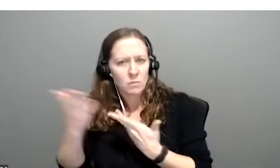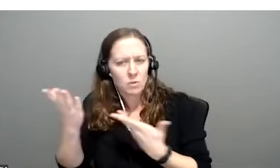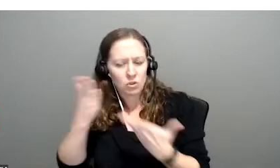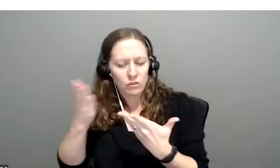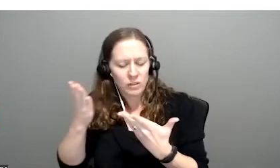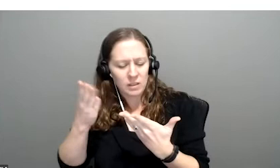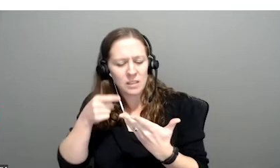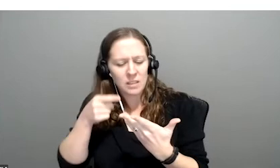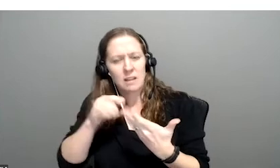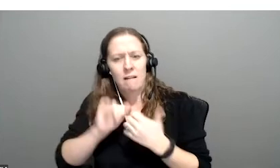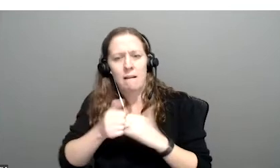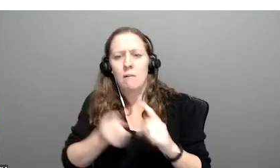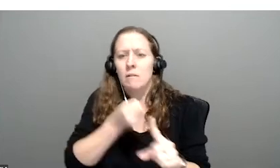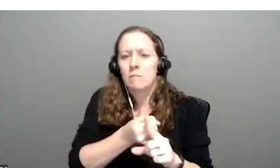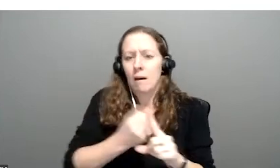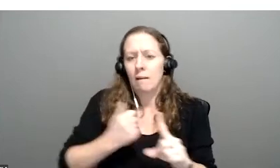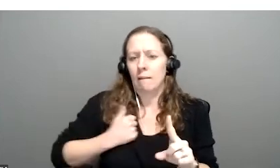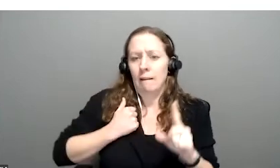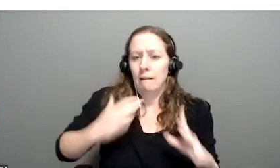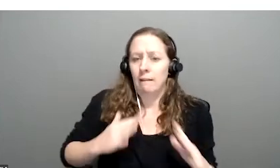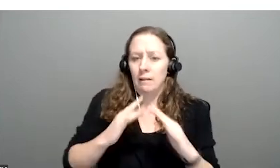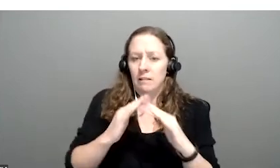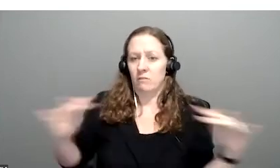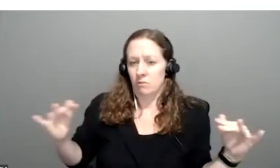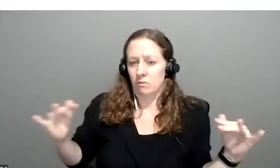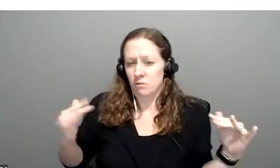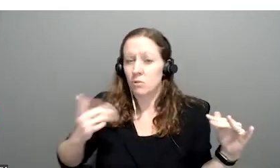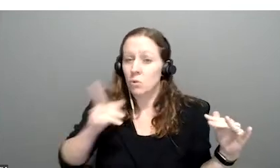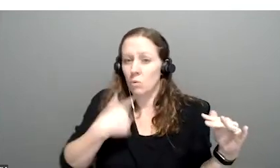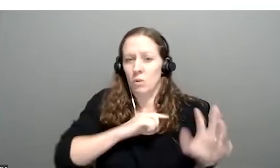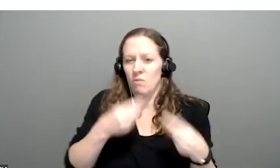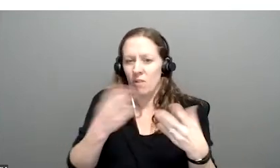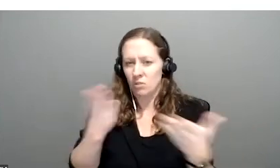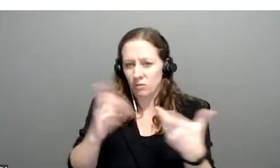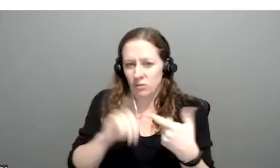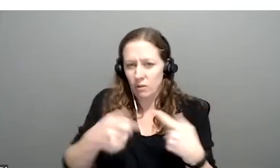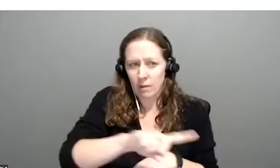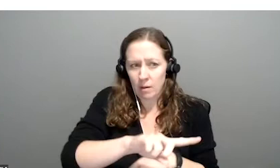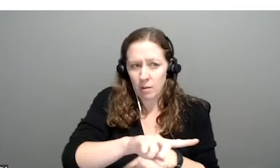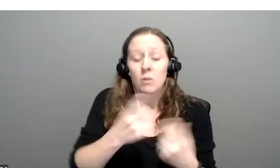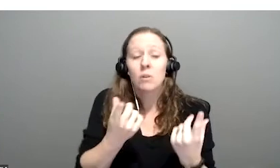diverse groups of Canadians that we serve. It involves examining desegregated data and research